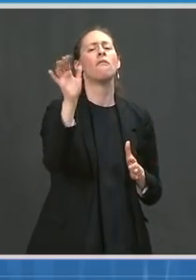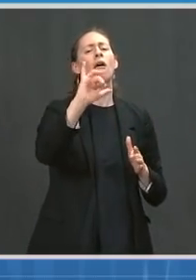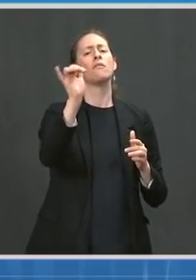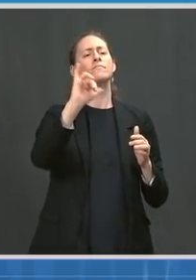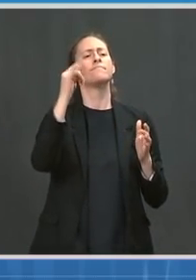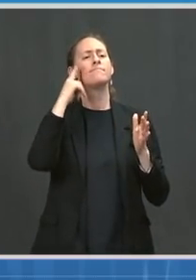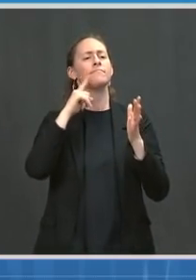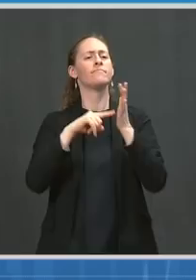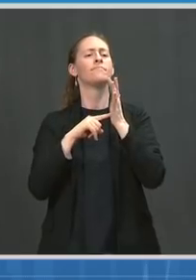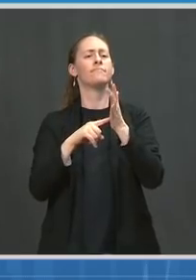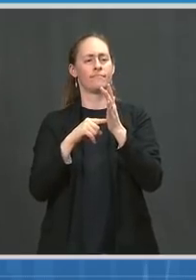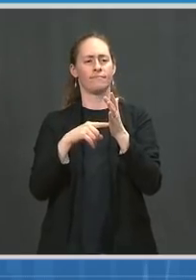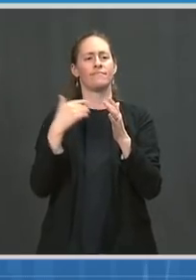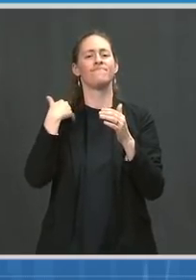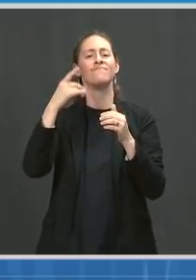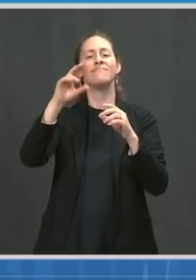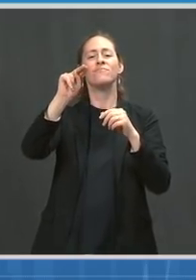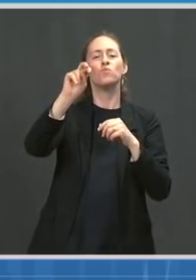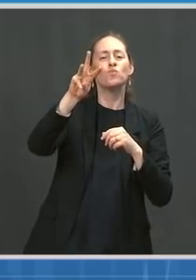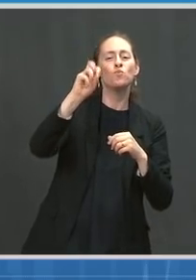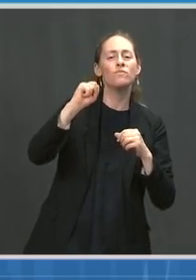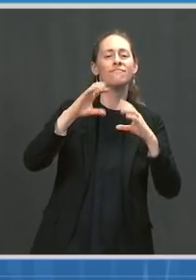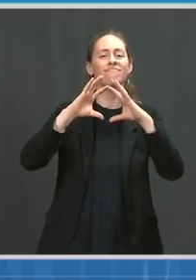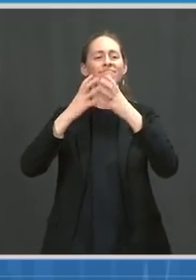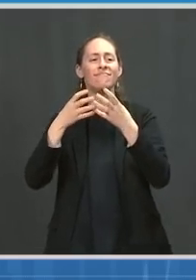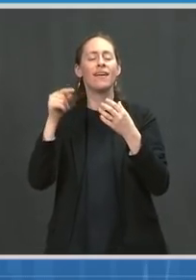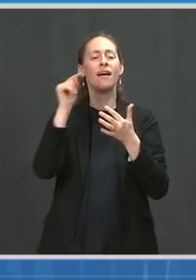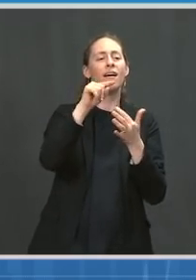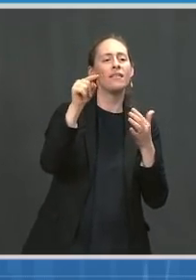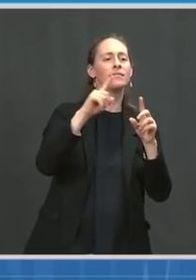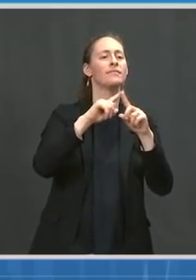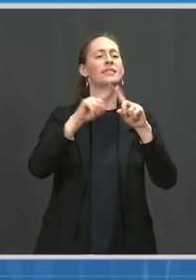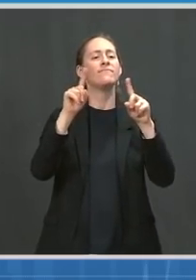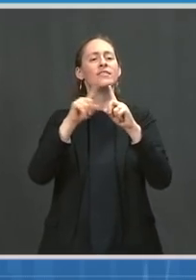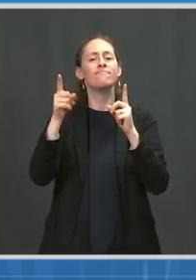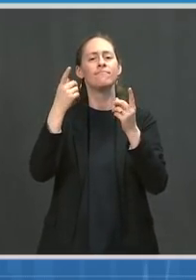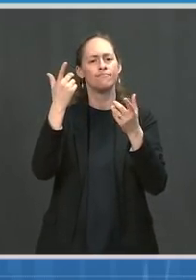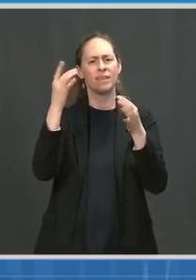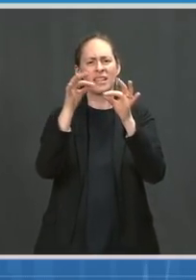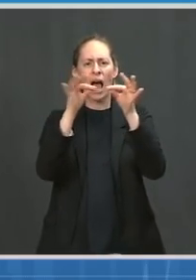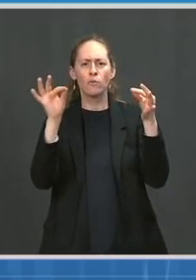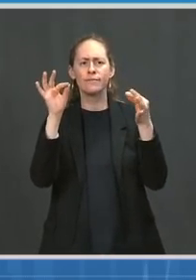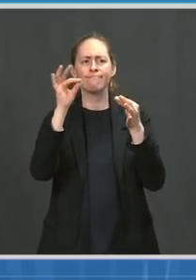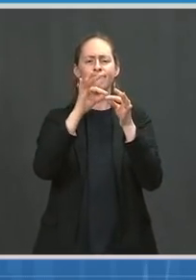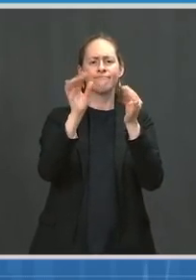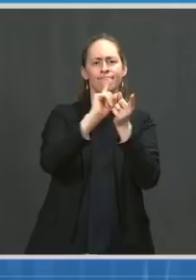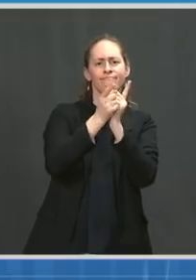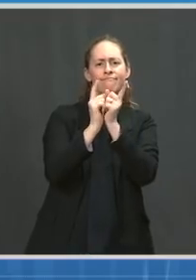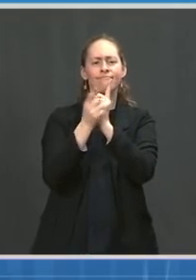in multiple languages to increase confidence. You know, leading with science, as Dr. Fauci talked about,